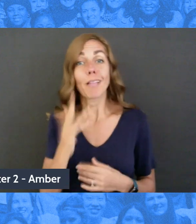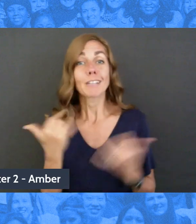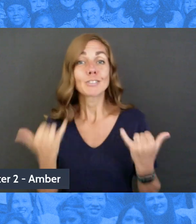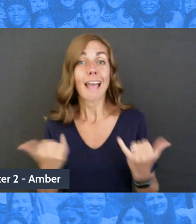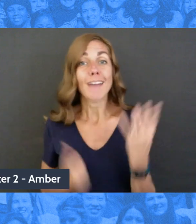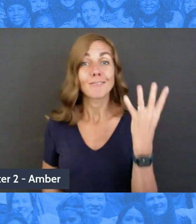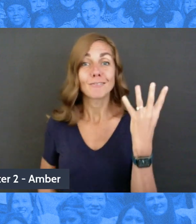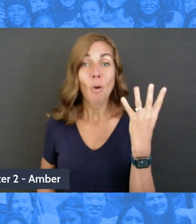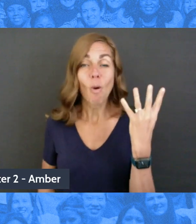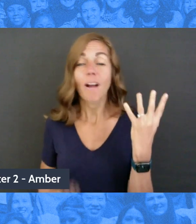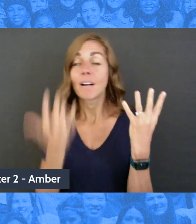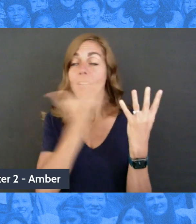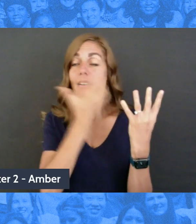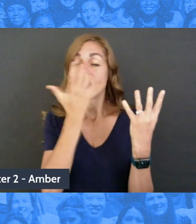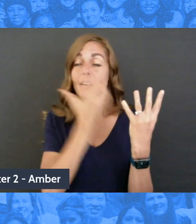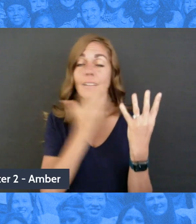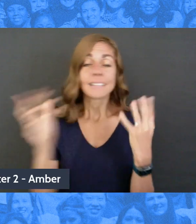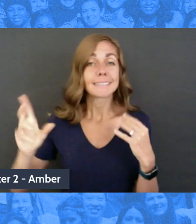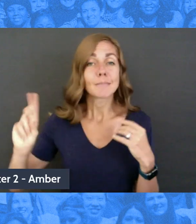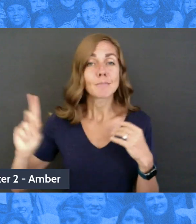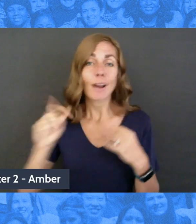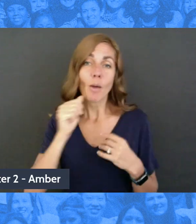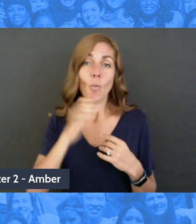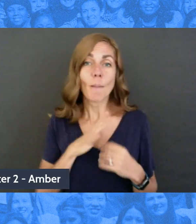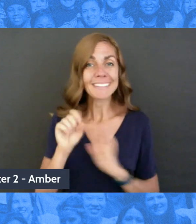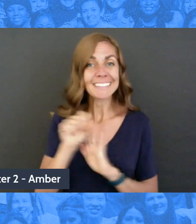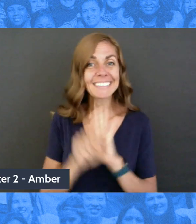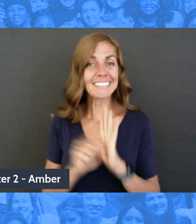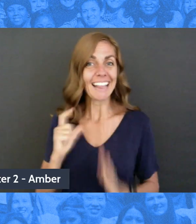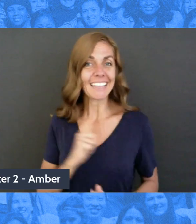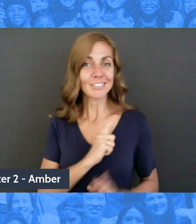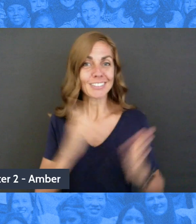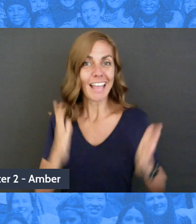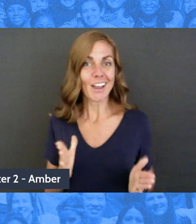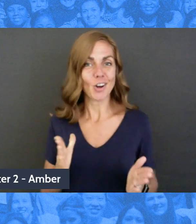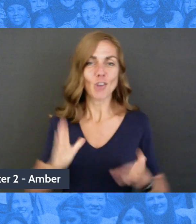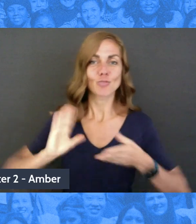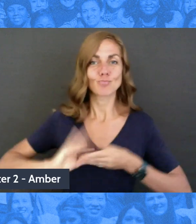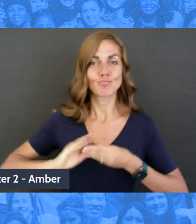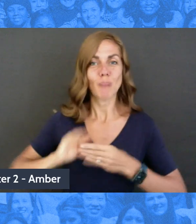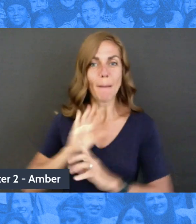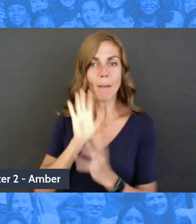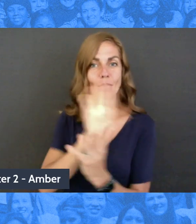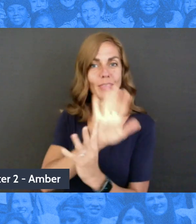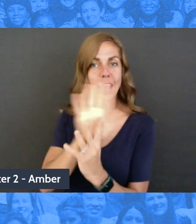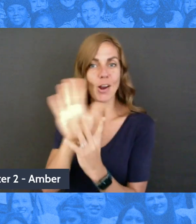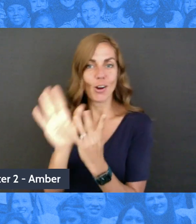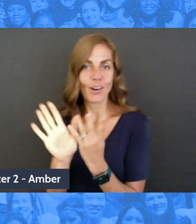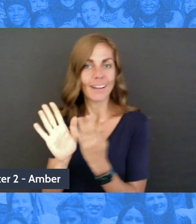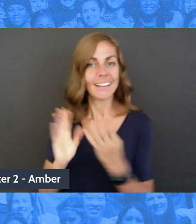of our incredible Democratic women's state legislators to talk about their leadership on these critical issues